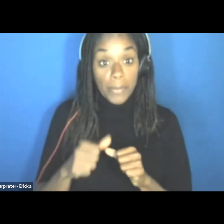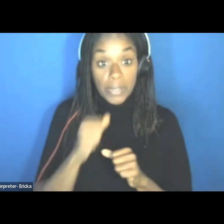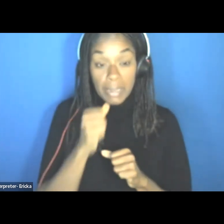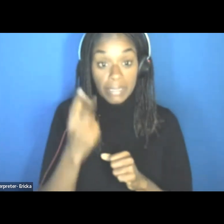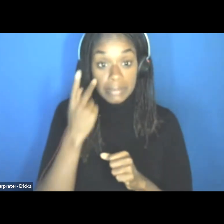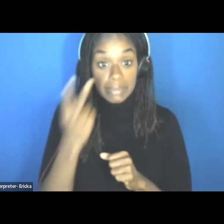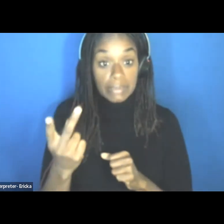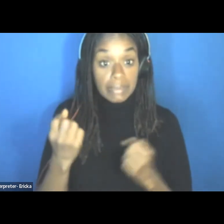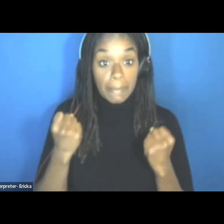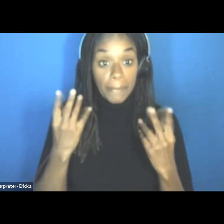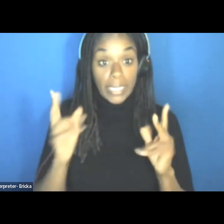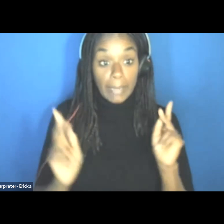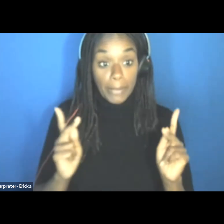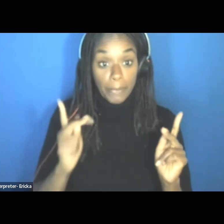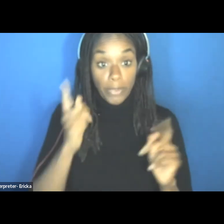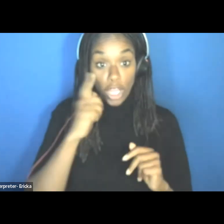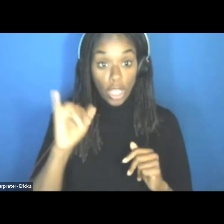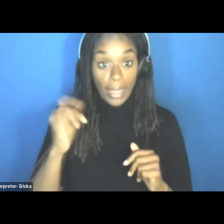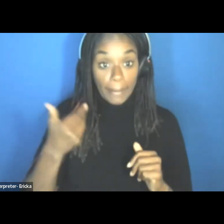I remember for a while I lived in Milford, New Hampshire. I lived there for a year.